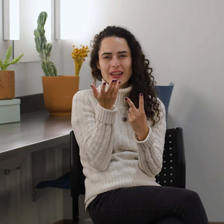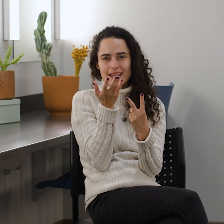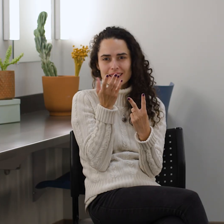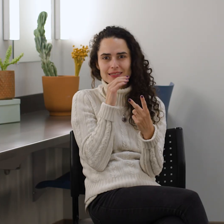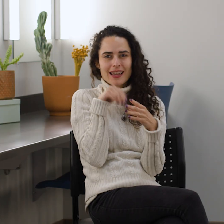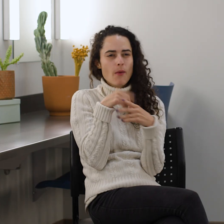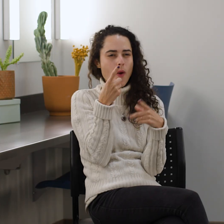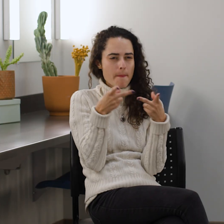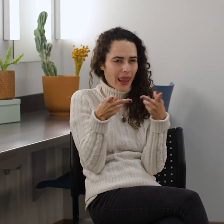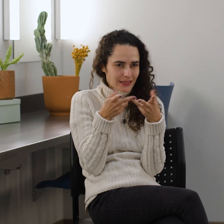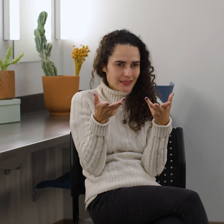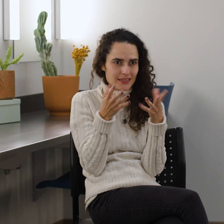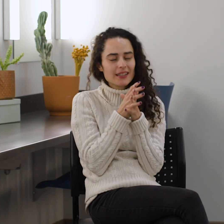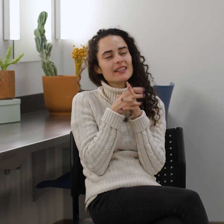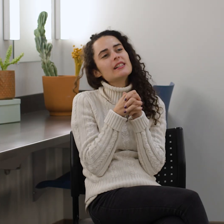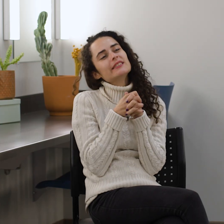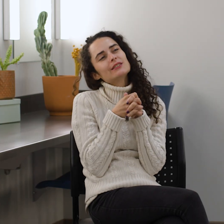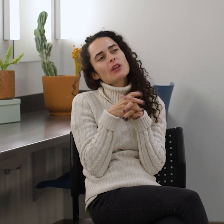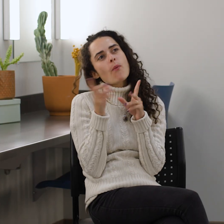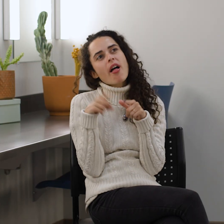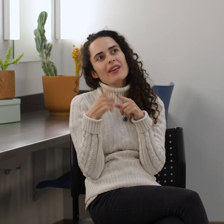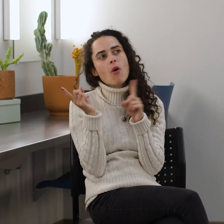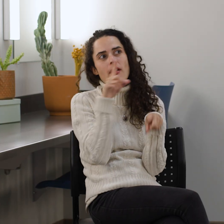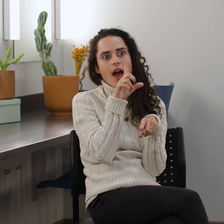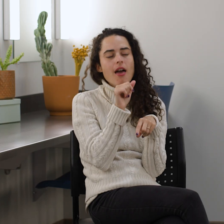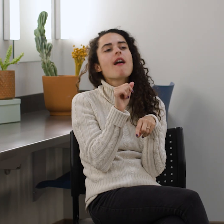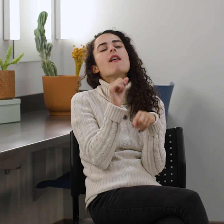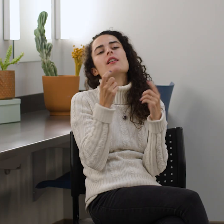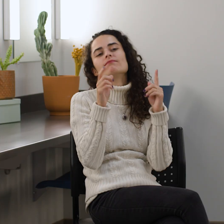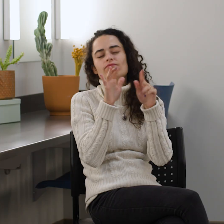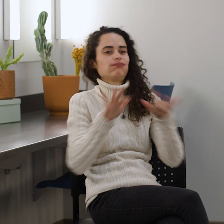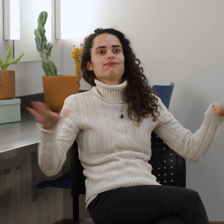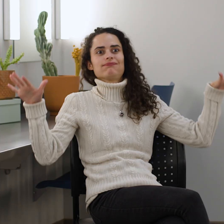being in the middle, there was no one place that fit me. And then when I went to L.A., all of a sudden